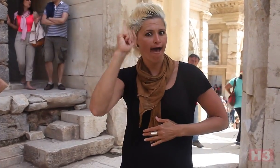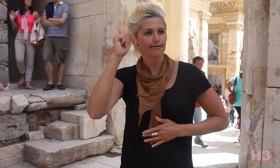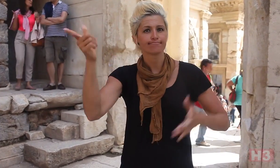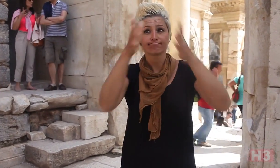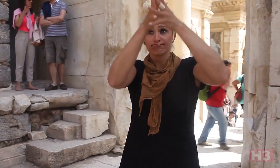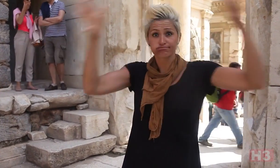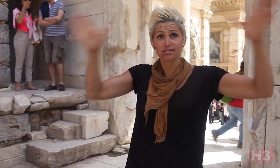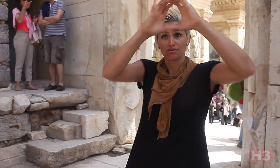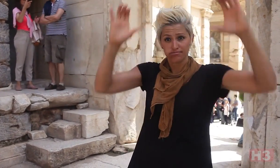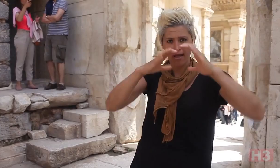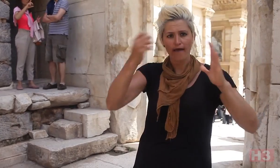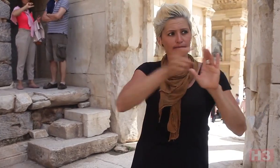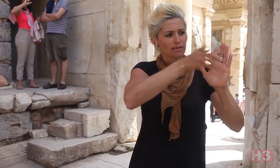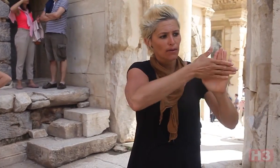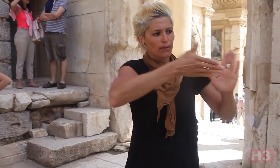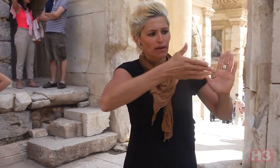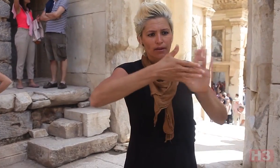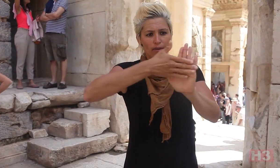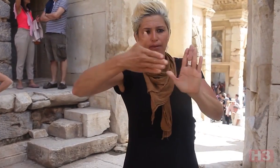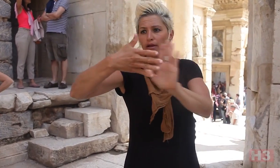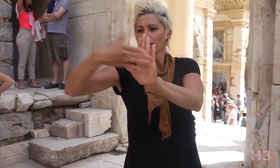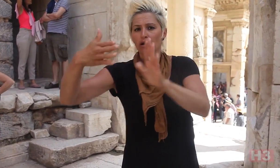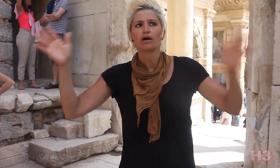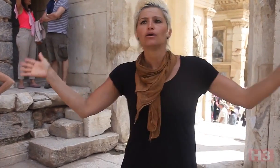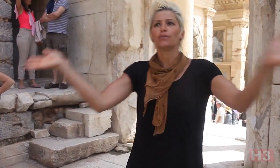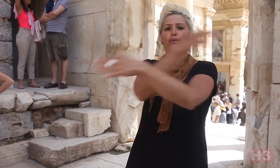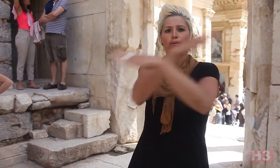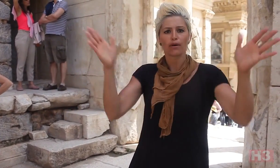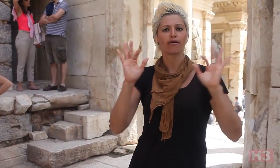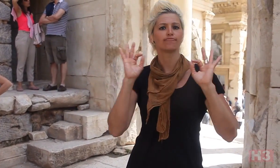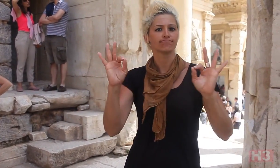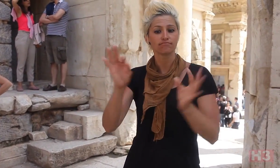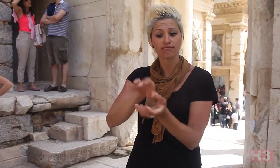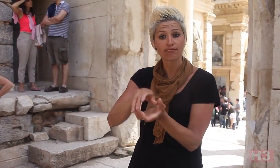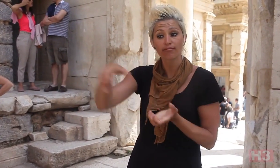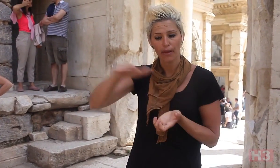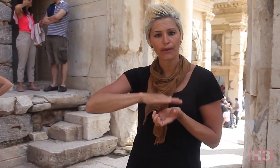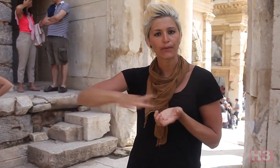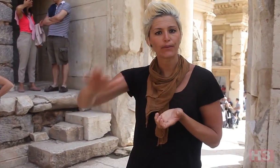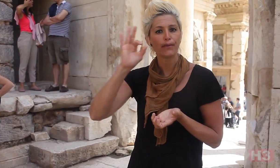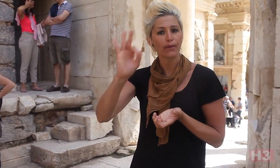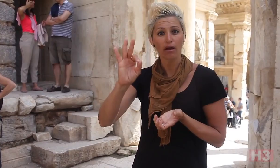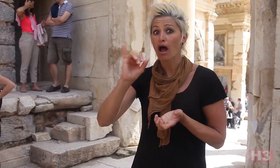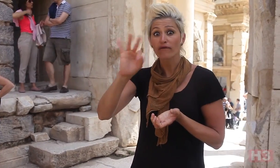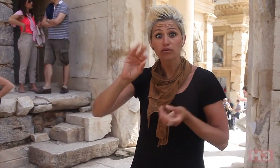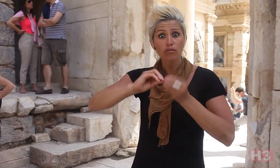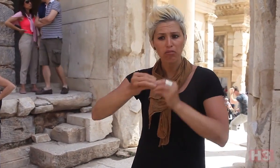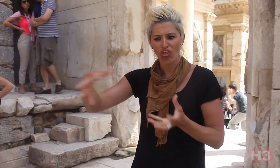The cupboard had double walls for airing. It kept the scrolls flat.